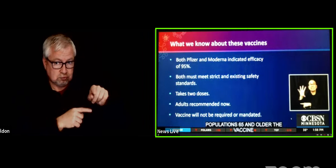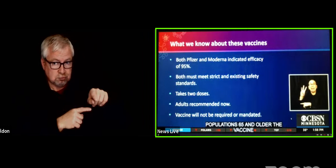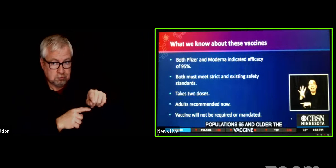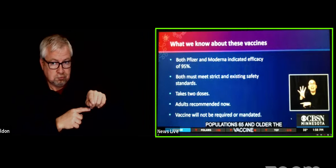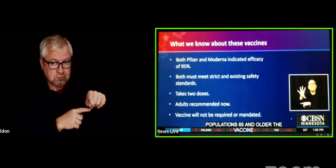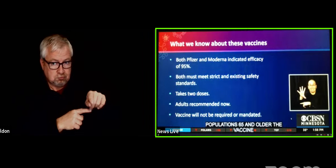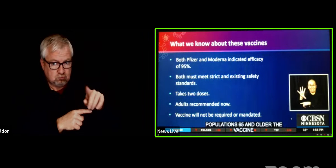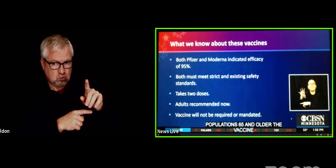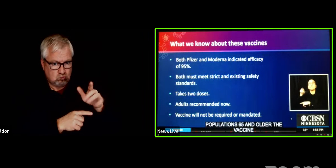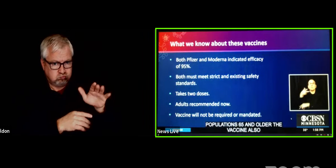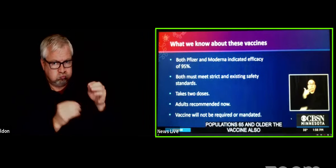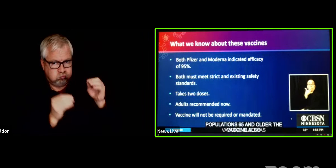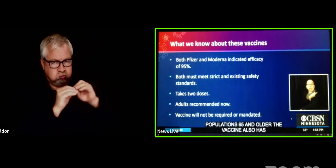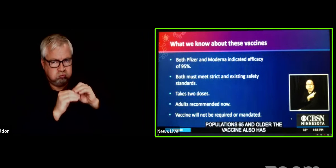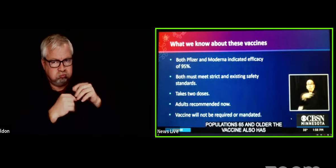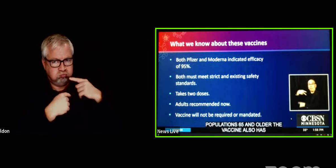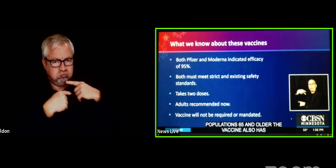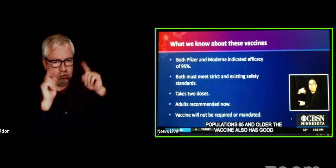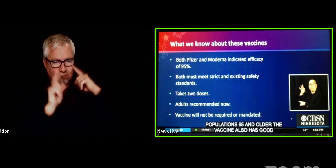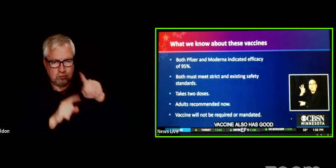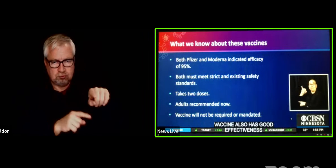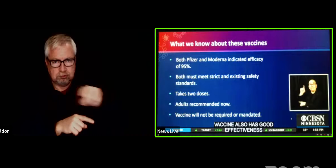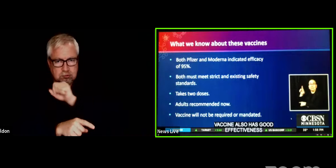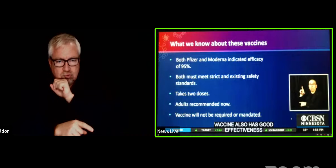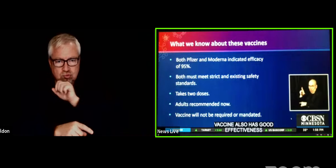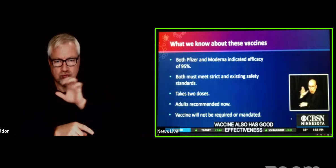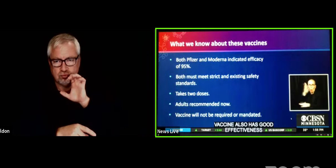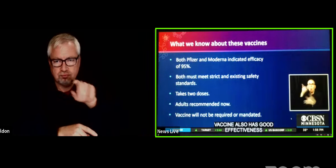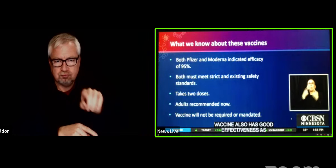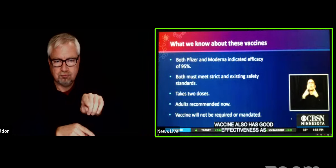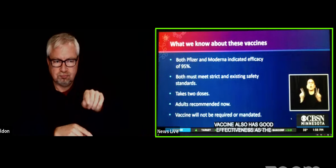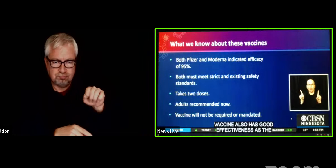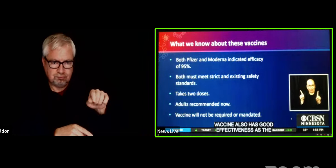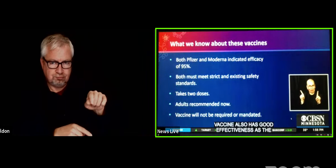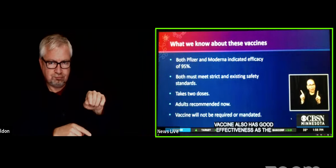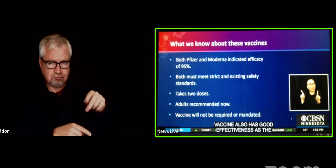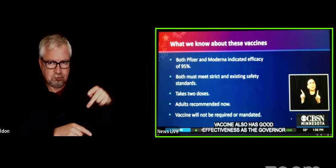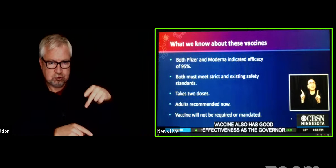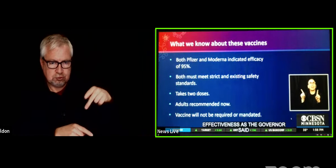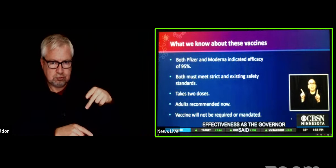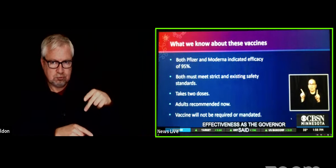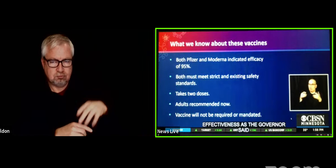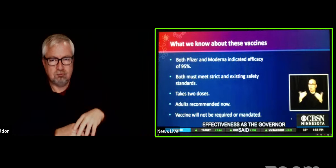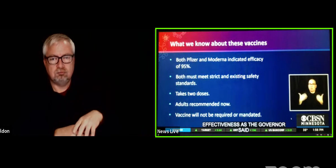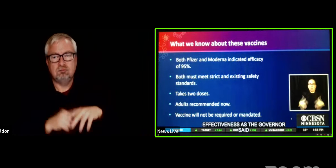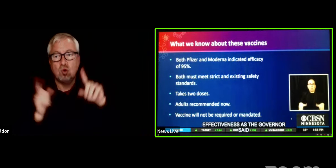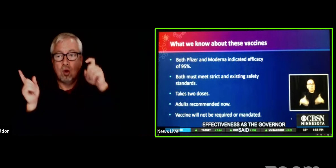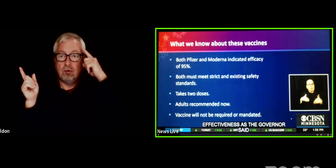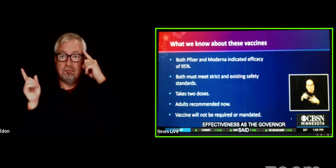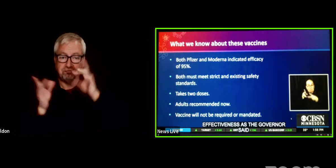AS THE GOVERNOR SAID, BOTH OF THESE VACCINES HAVE HAD TO MEET STRICT SAFETY GUIDANCE.